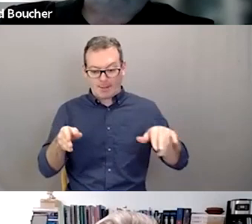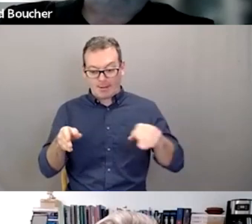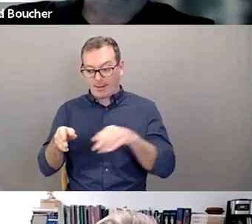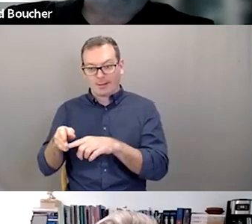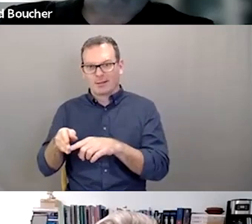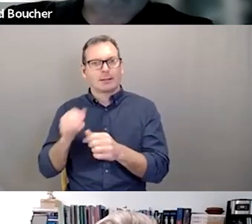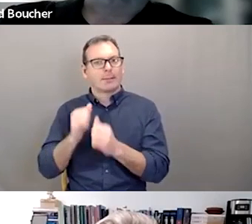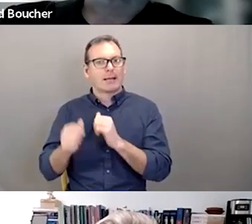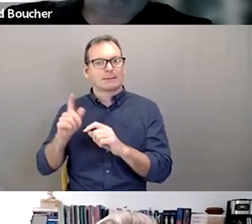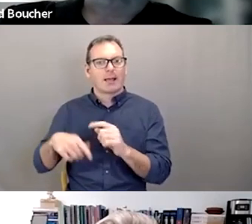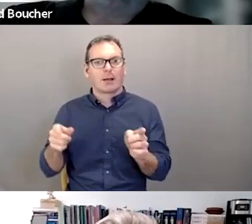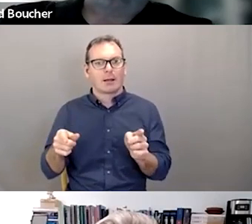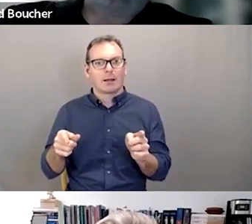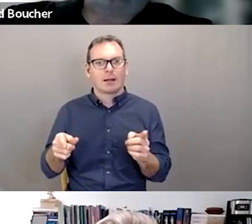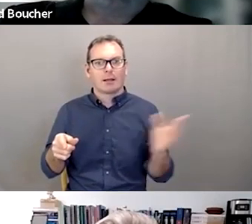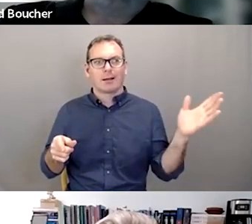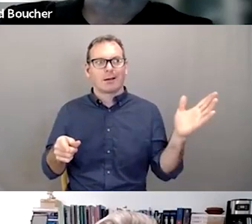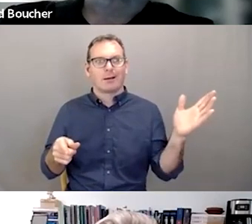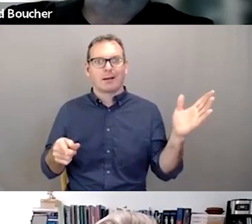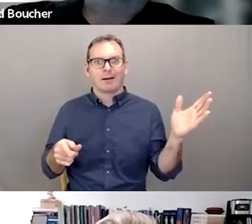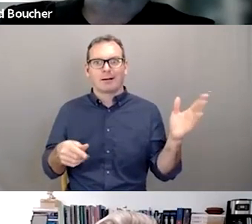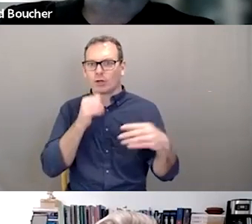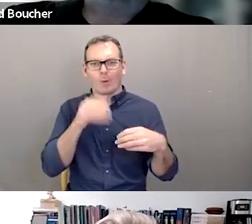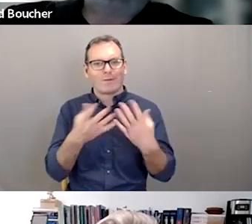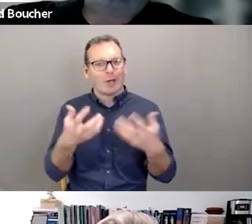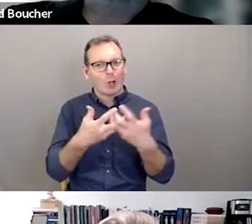was well I don't want to work through many ways but this is also a human rights issue